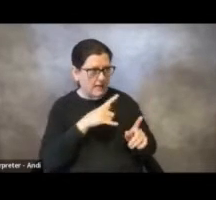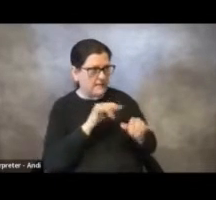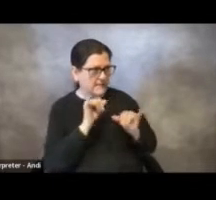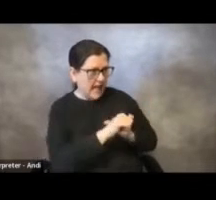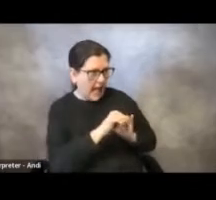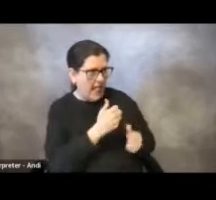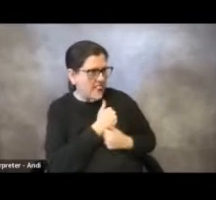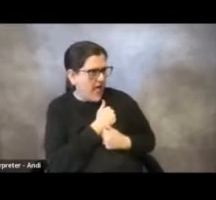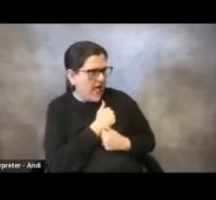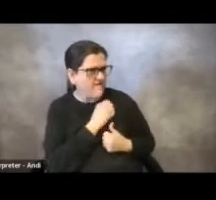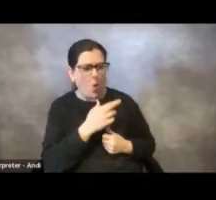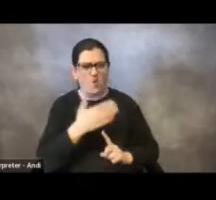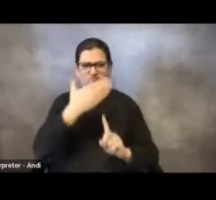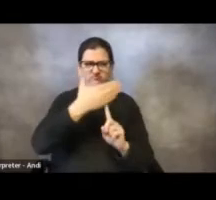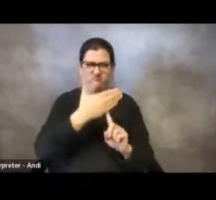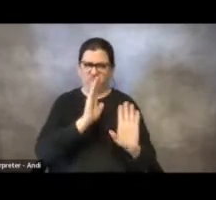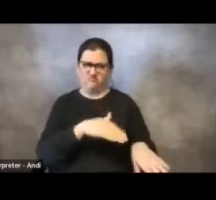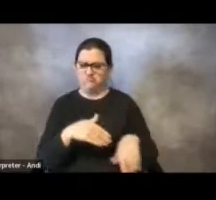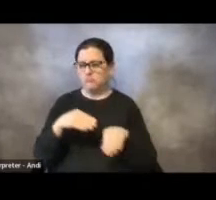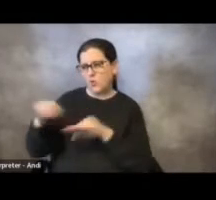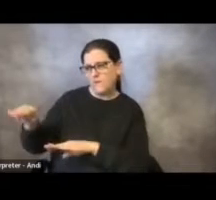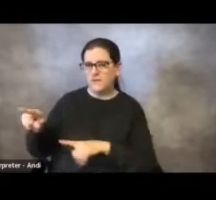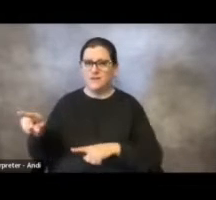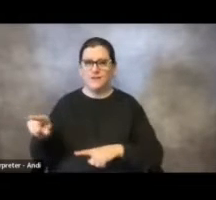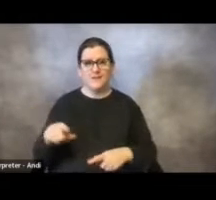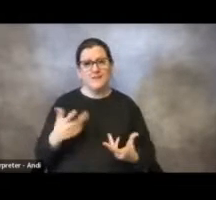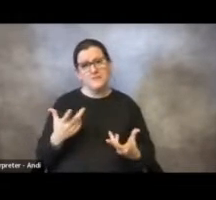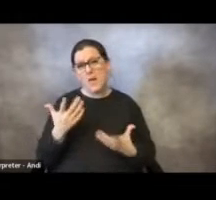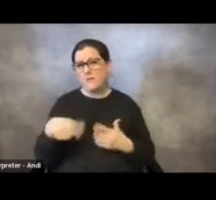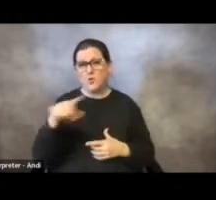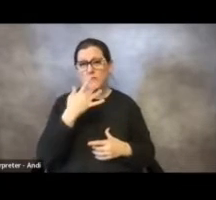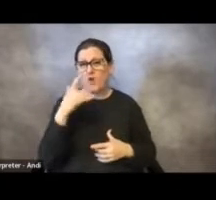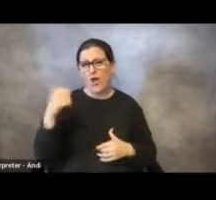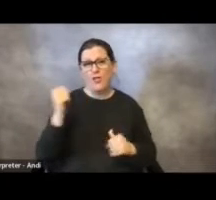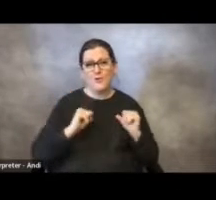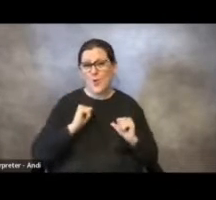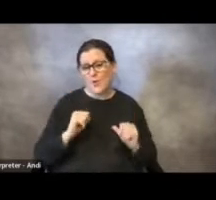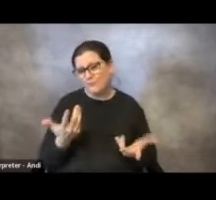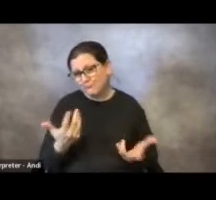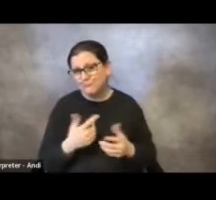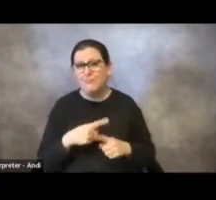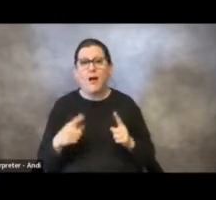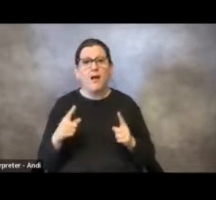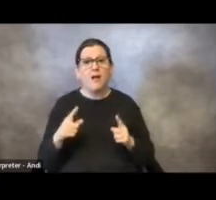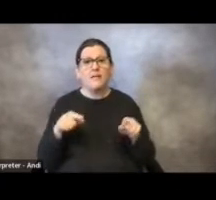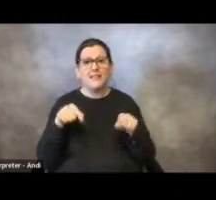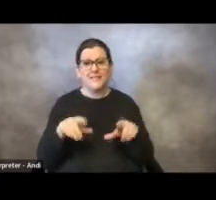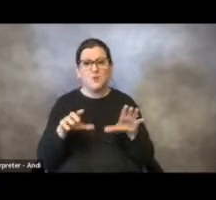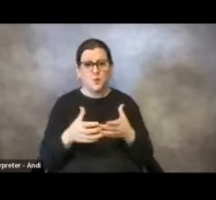list it and move on, but you may have others. But what I'd like us to do as a group, yeah, I agree, fixer uppers, those are